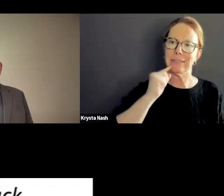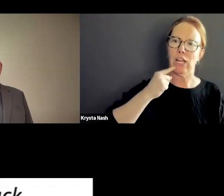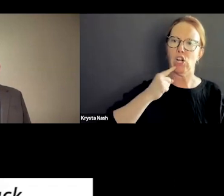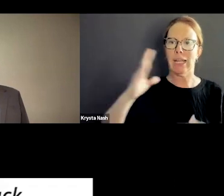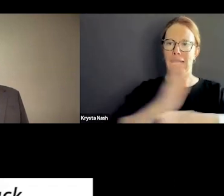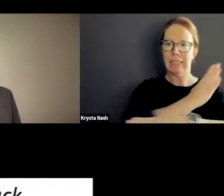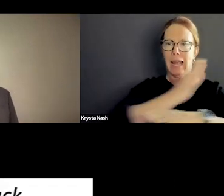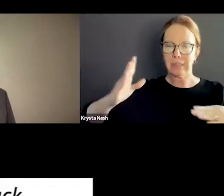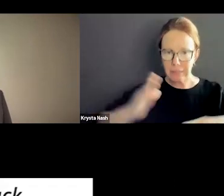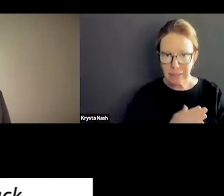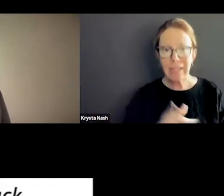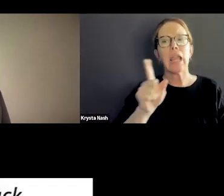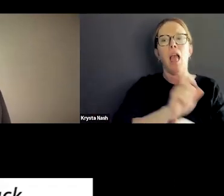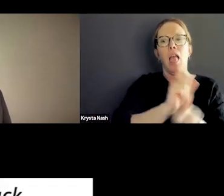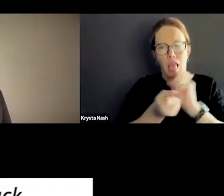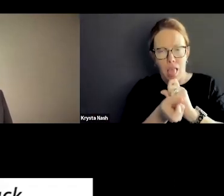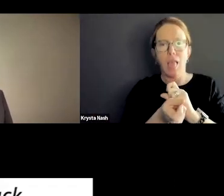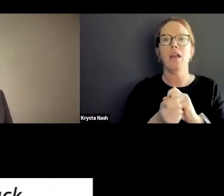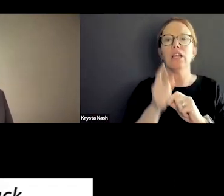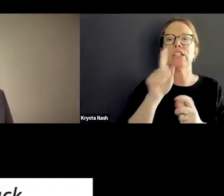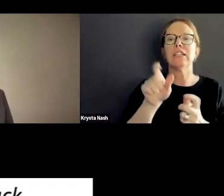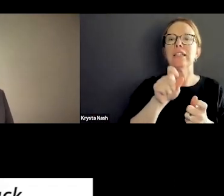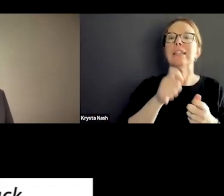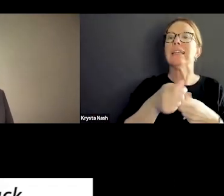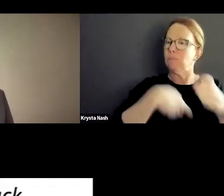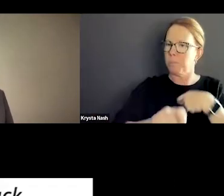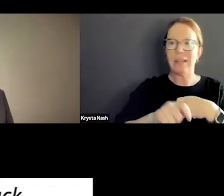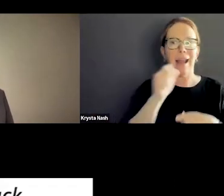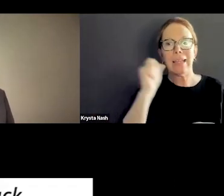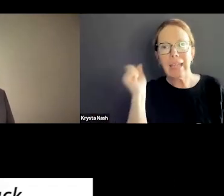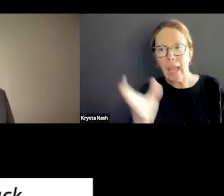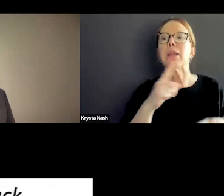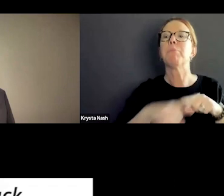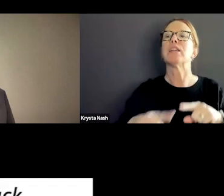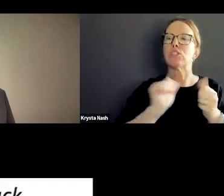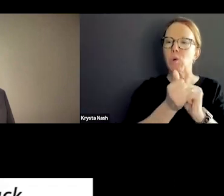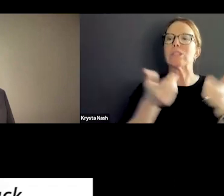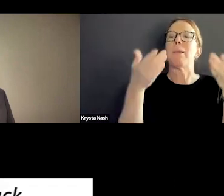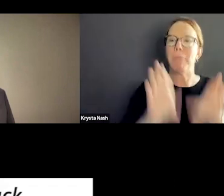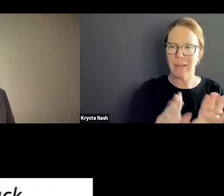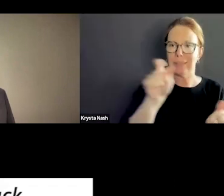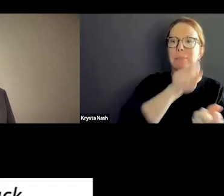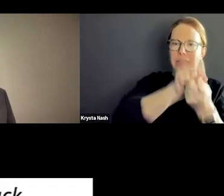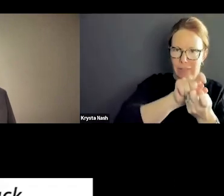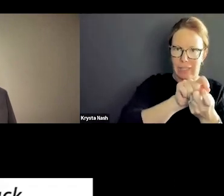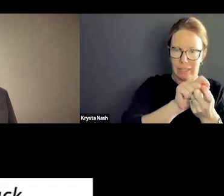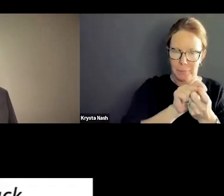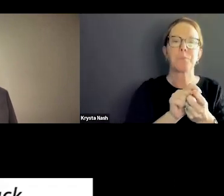and he modified it to specifically replace gambling with sports betting so that we could get a better measure of just specifically sports betting.